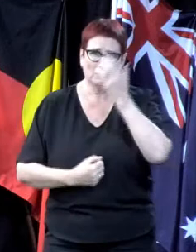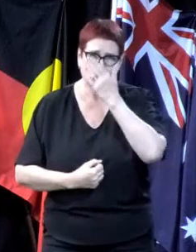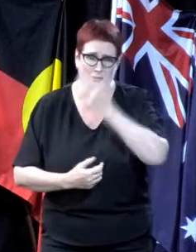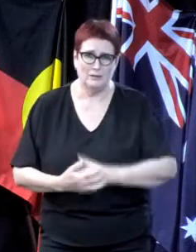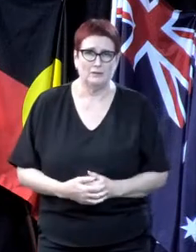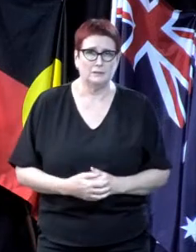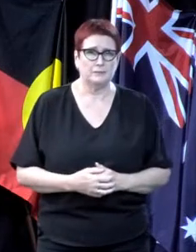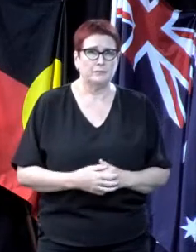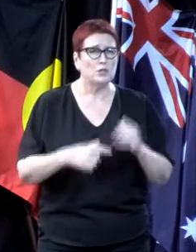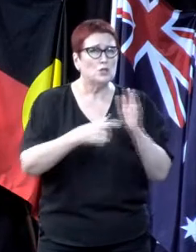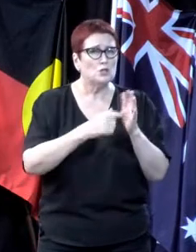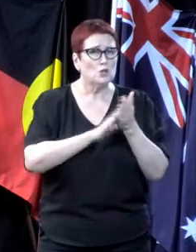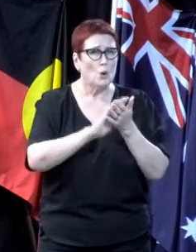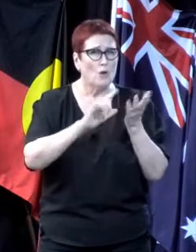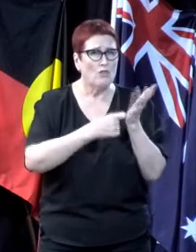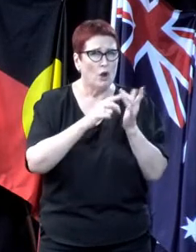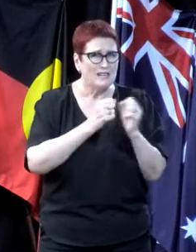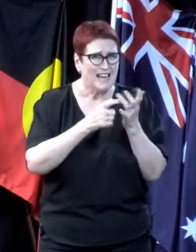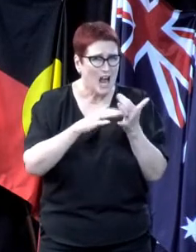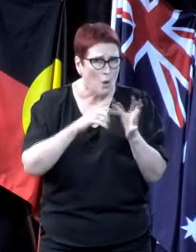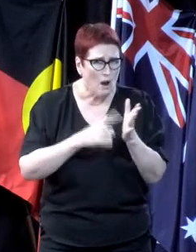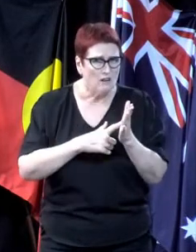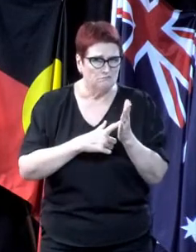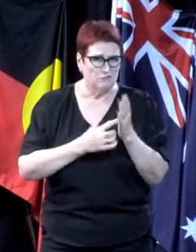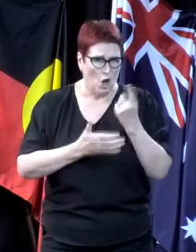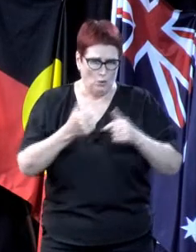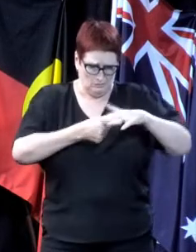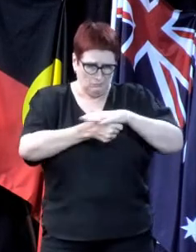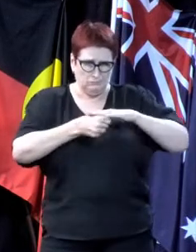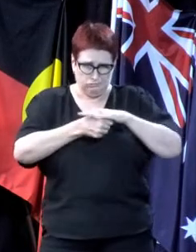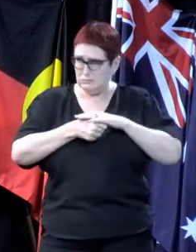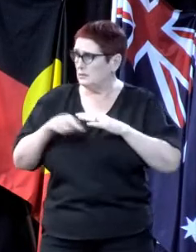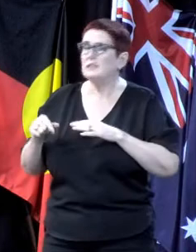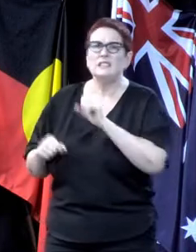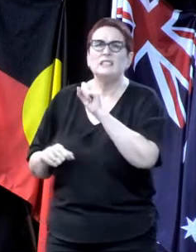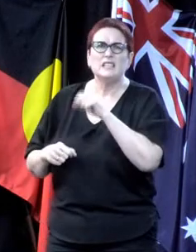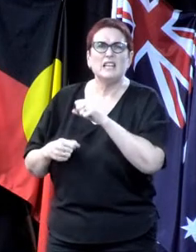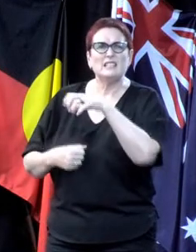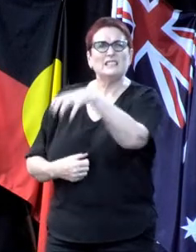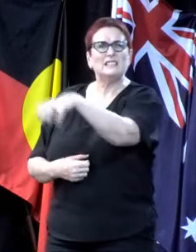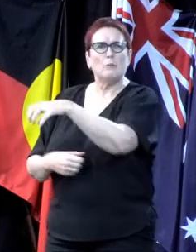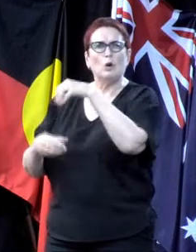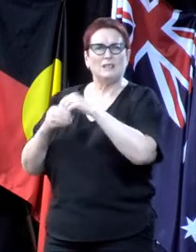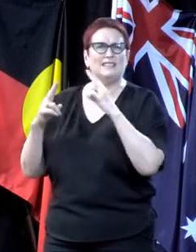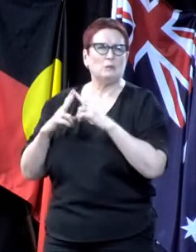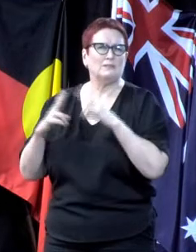And is Thuringow from the direct area of Thuringowa, your student cohort? Yes, it's a suburb area here in Townsville.